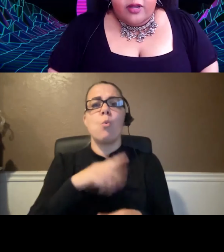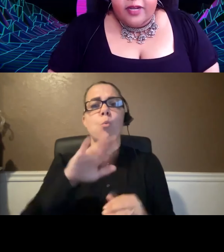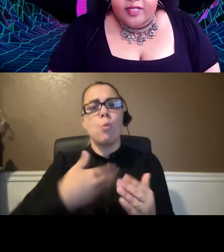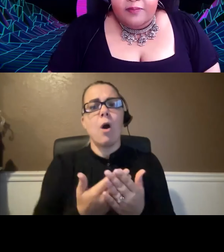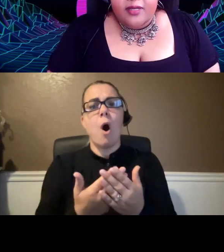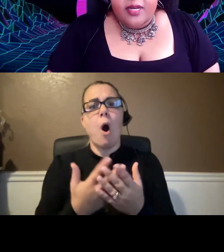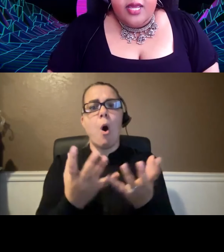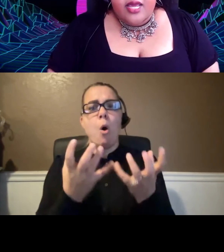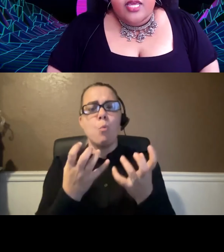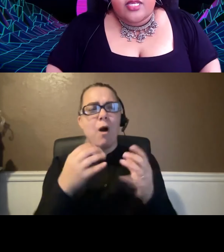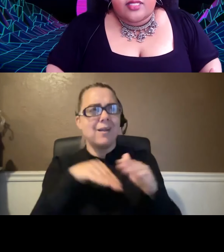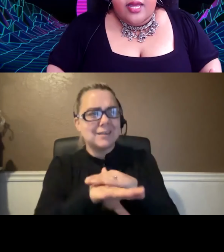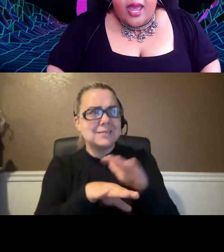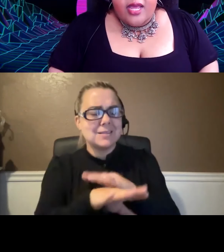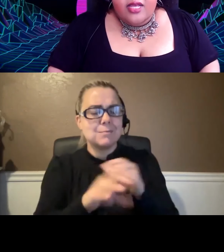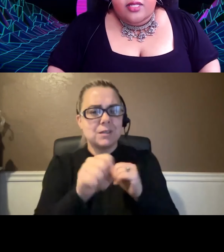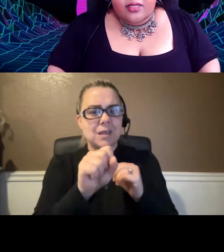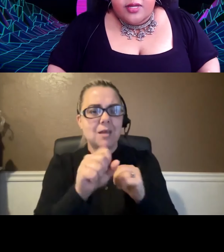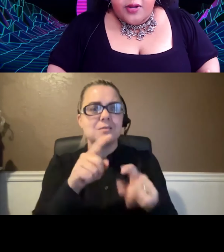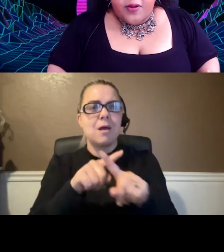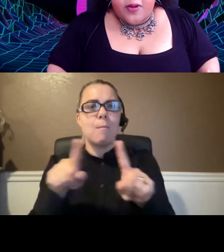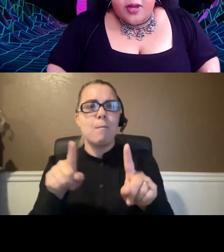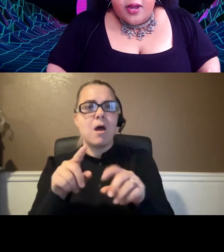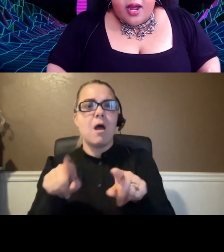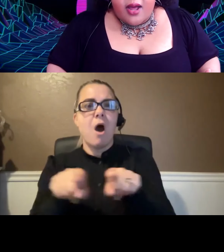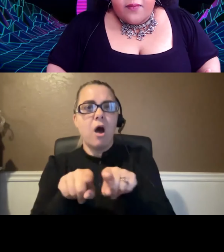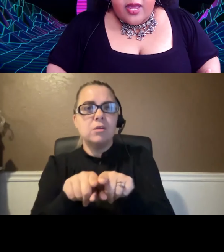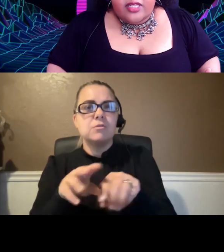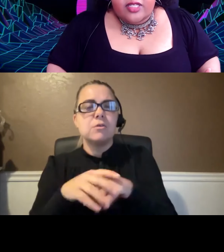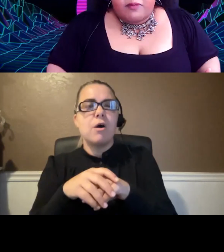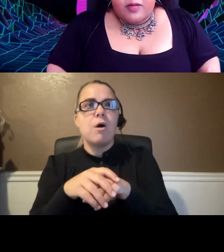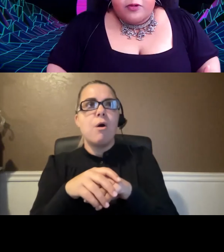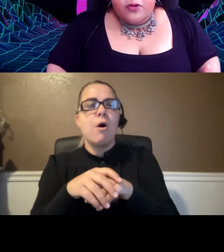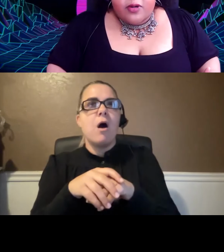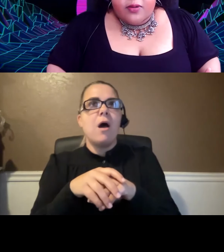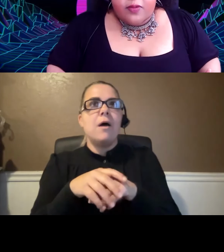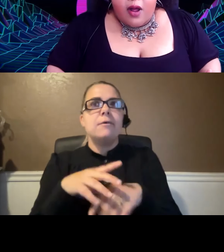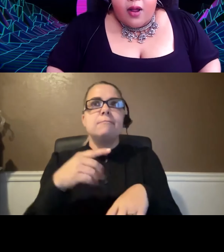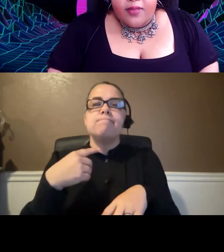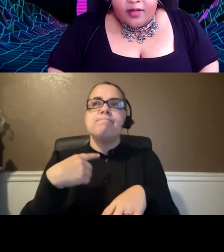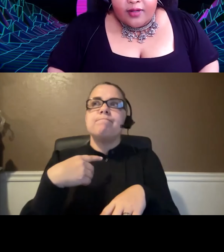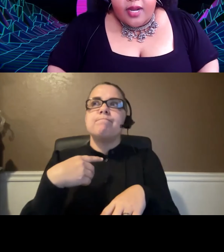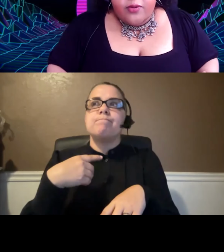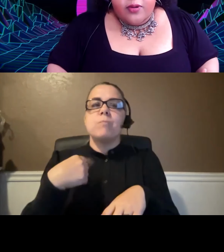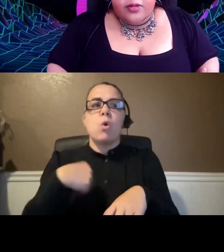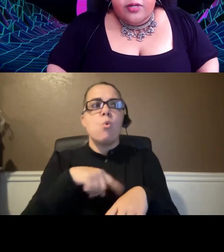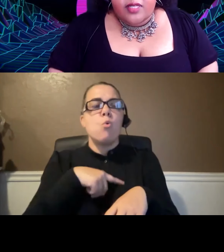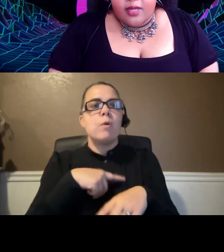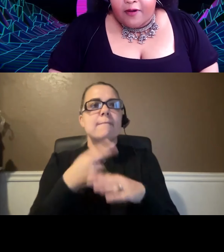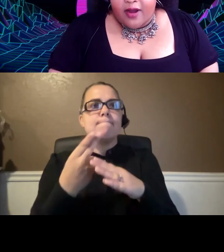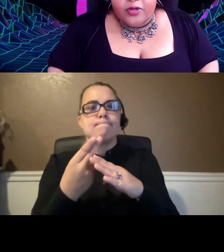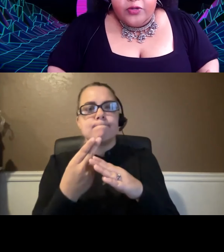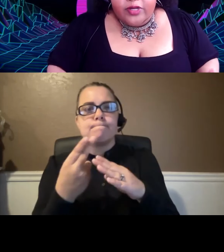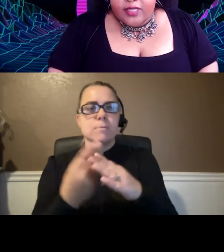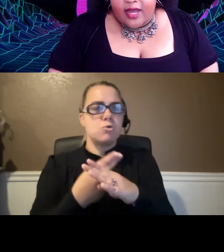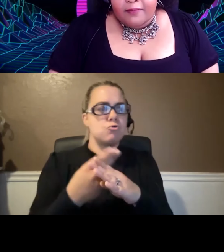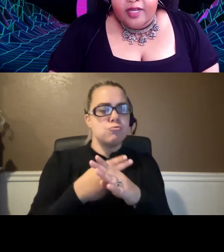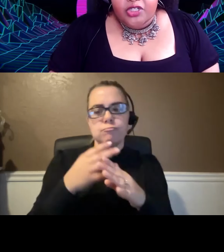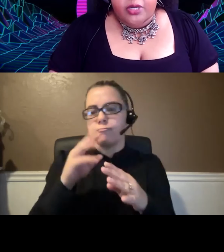about accessibility, is as people who are on the Internet who are using a product or an application